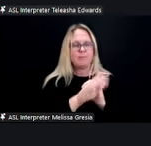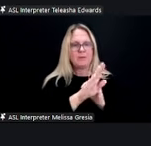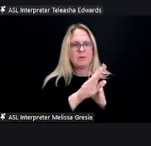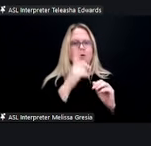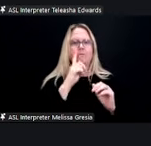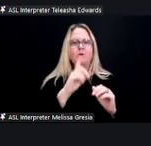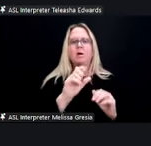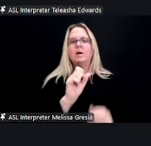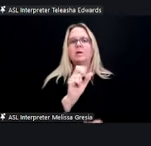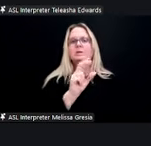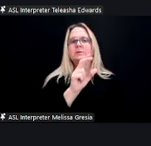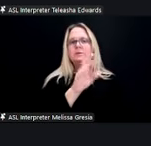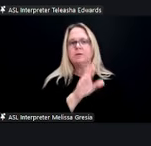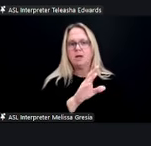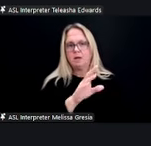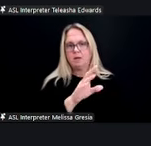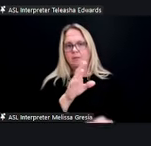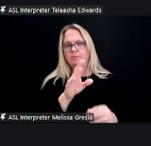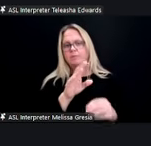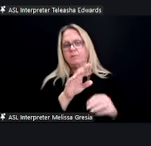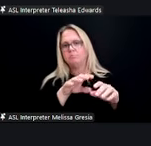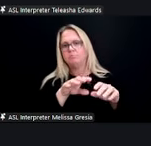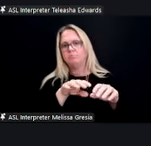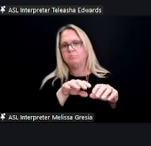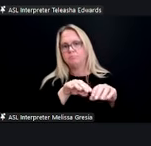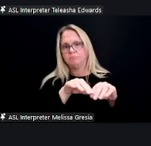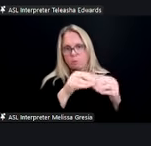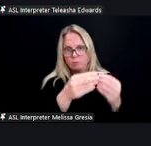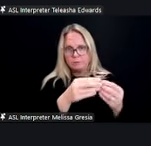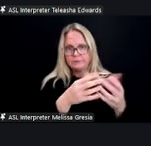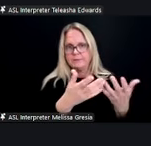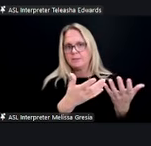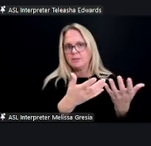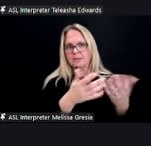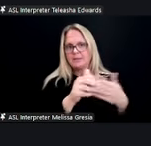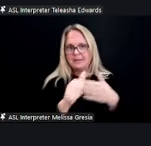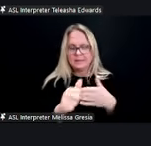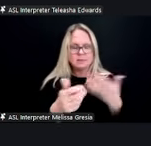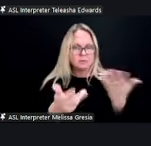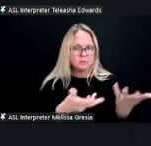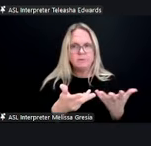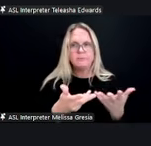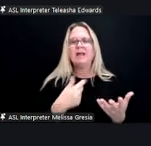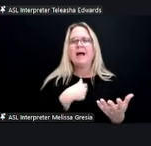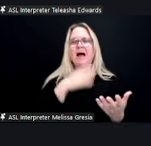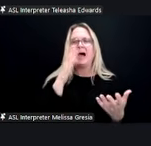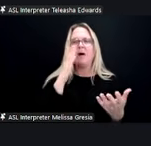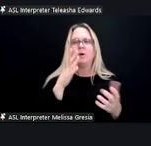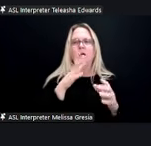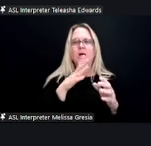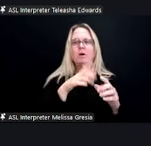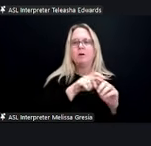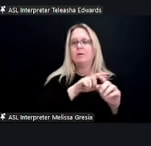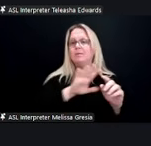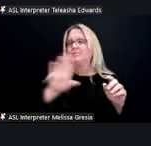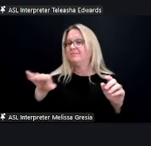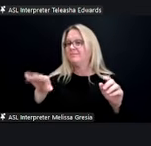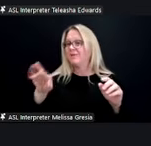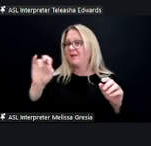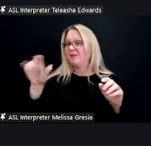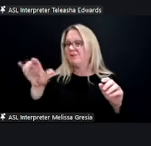posted? That's an excellent question. Um, and I will defer to Rachel. I believe that